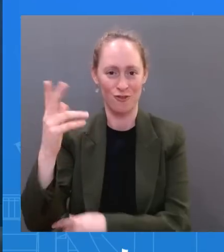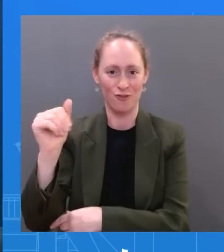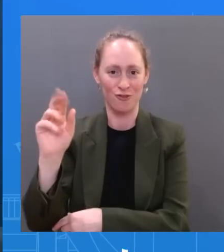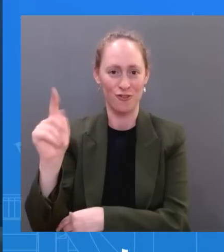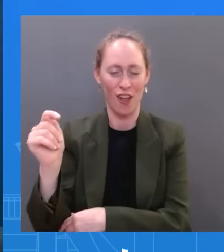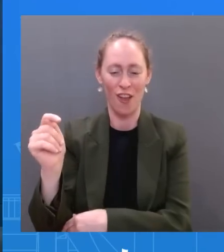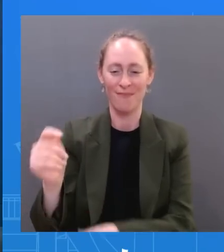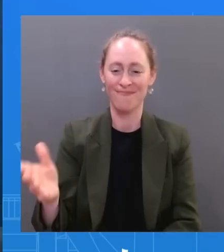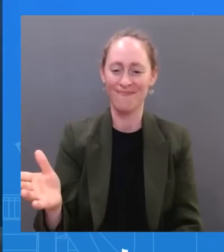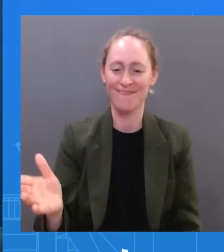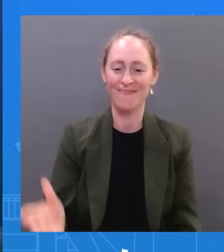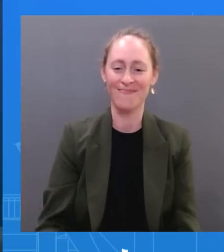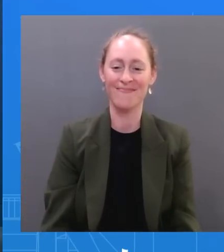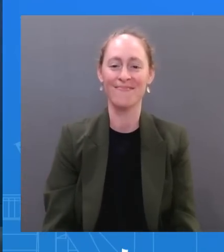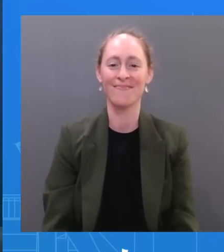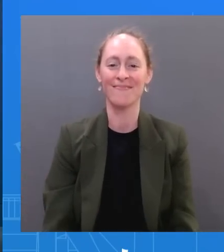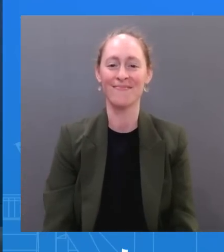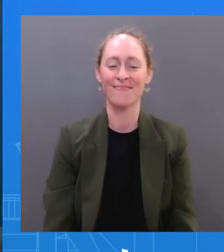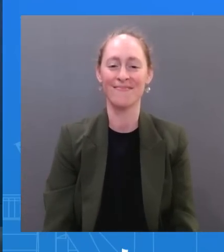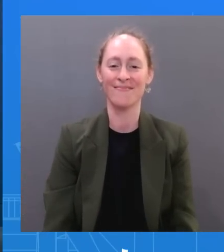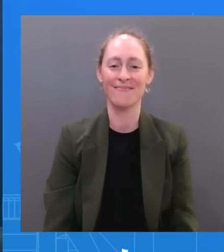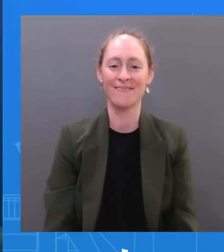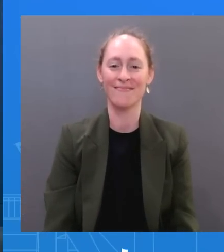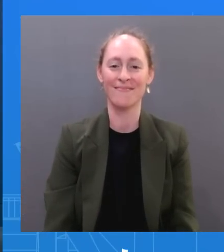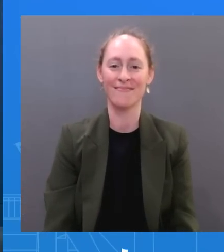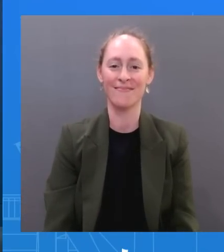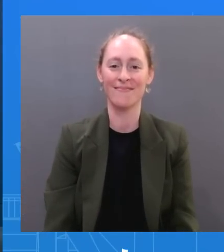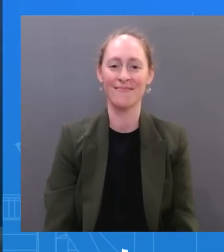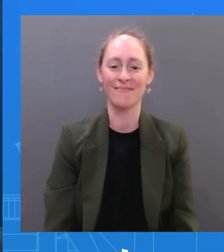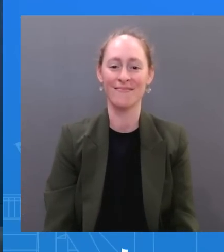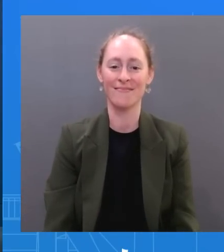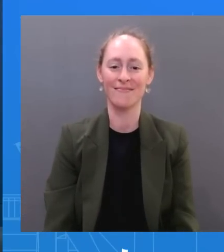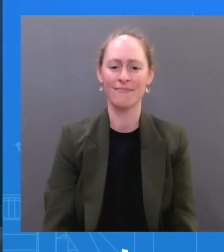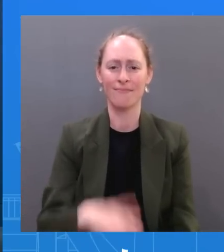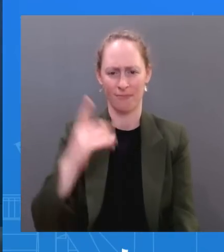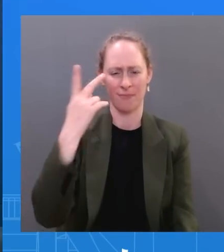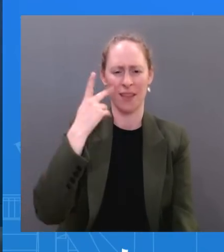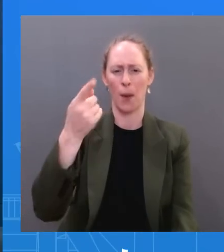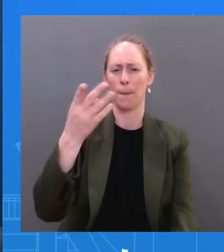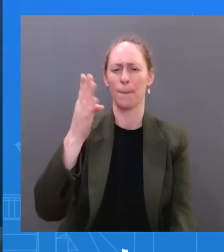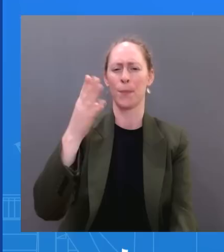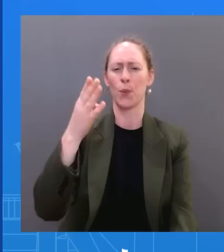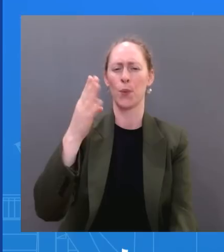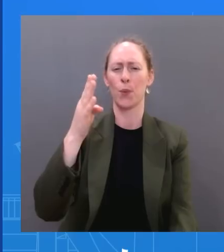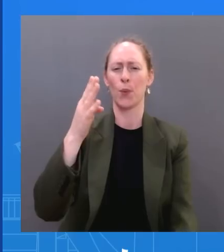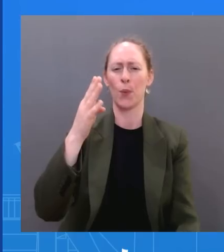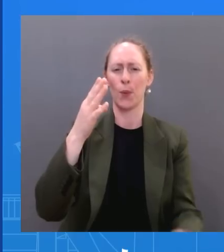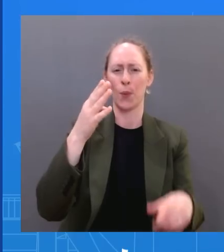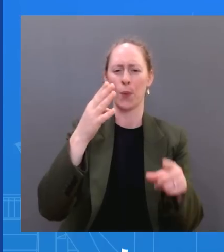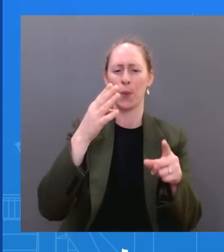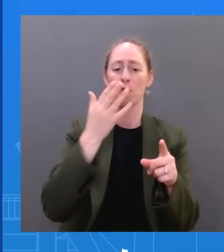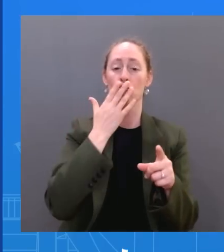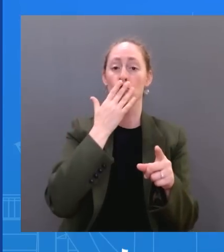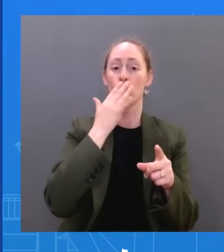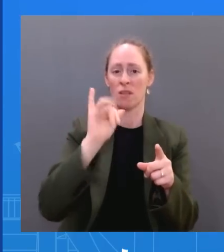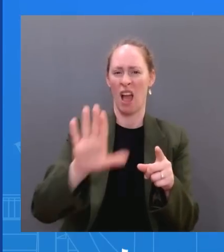I'm sorry, the crude oil is the blue at the bottom, and the retail gasoline price is at the top. And you can see the difference there.